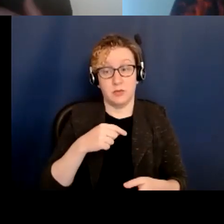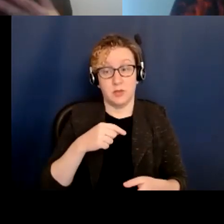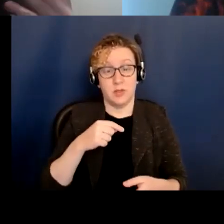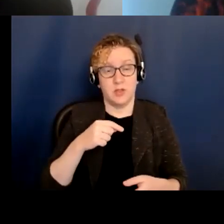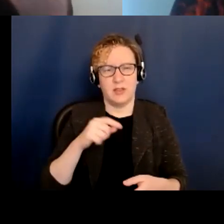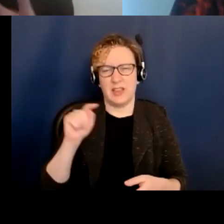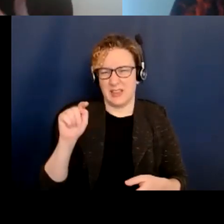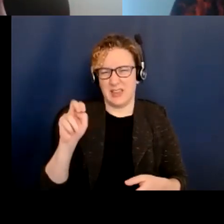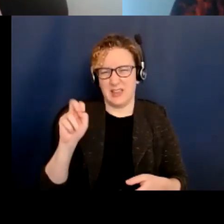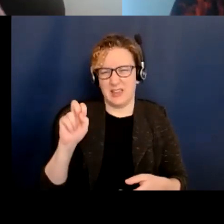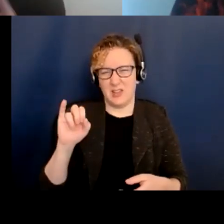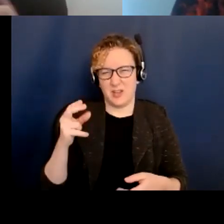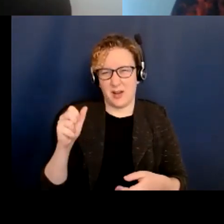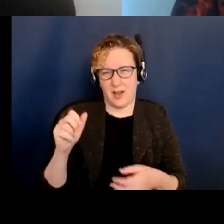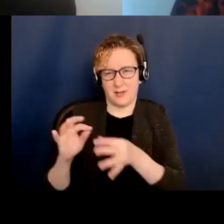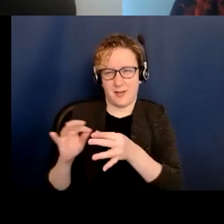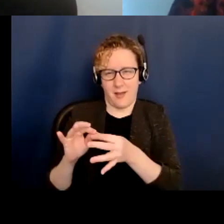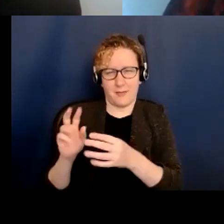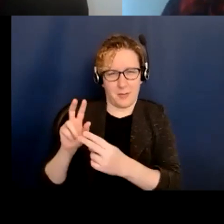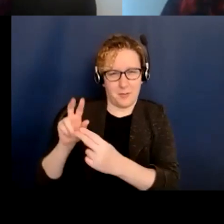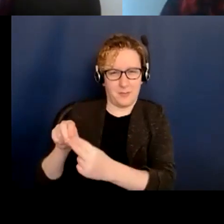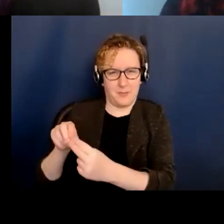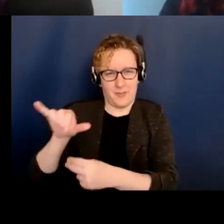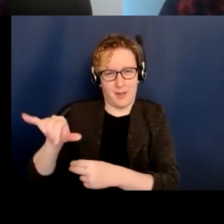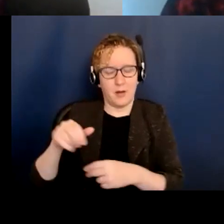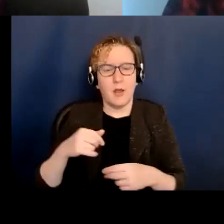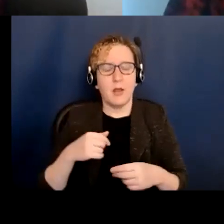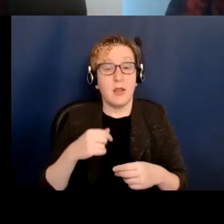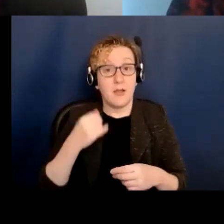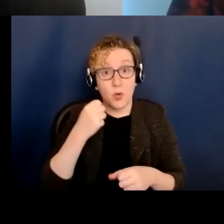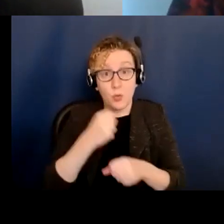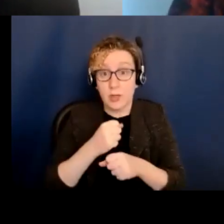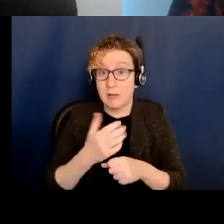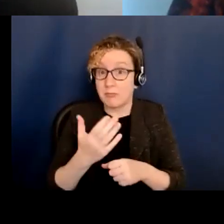If you know up front that you are working on a program and there are students with specific